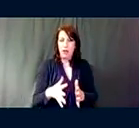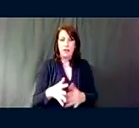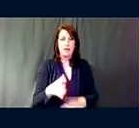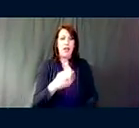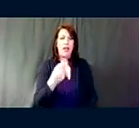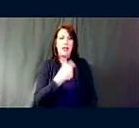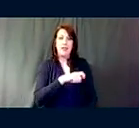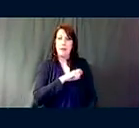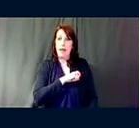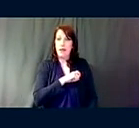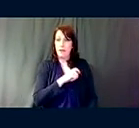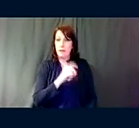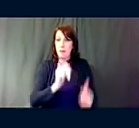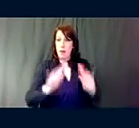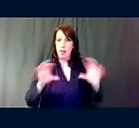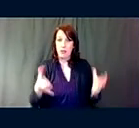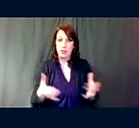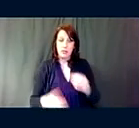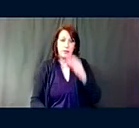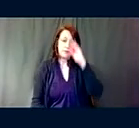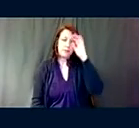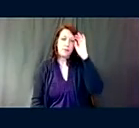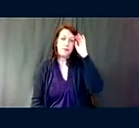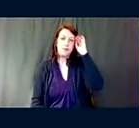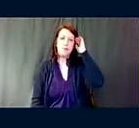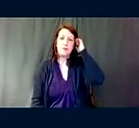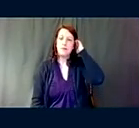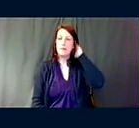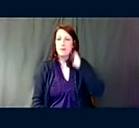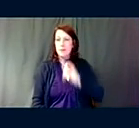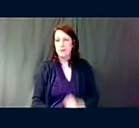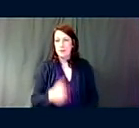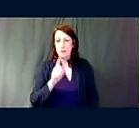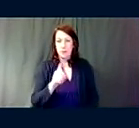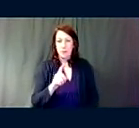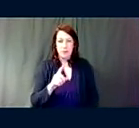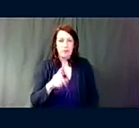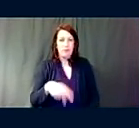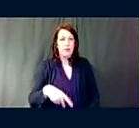GLOBAL LEVEL, FOR AFRICAN AMERICANS AND HISPANIC POPULATIONS. NEXT.